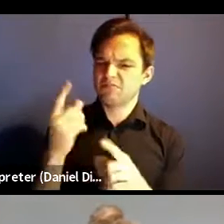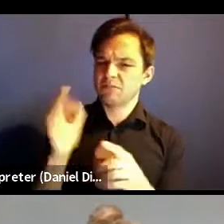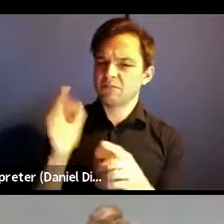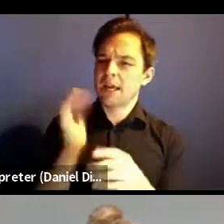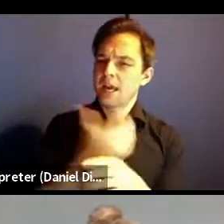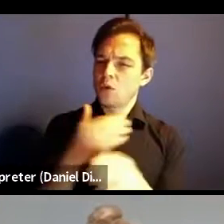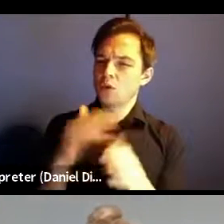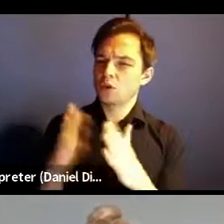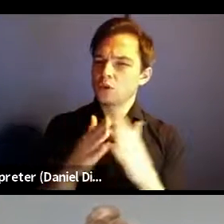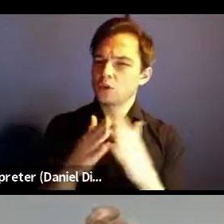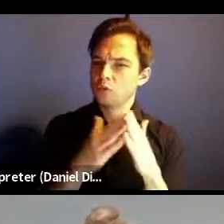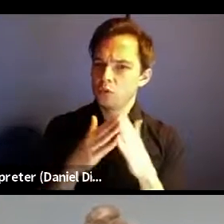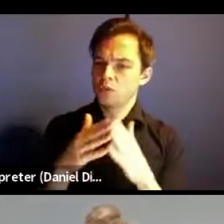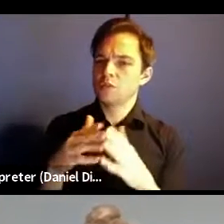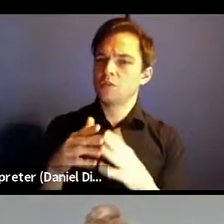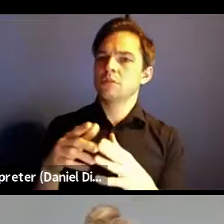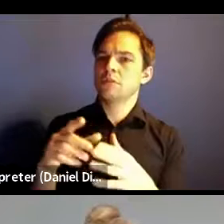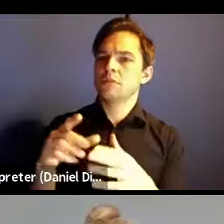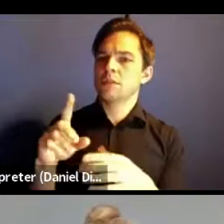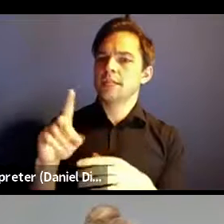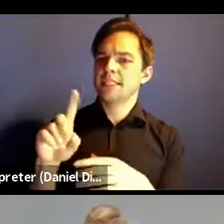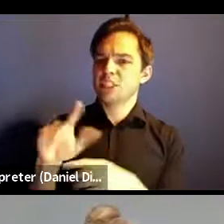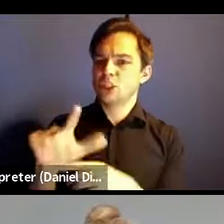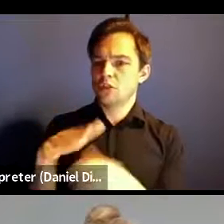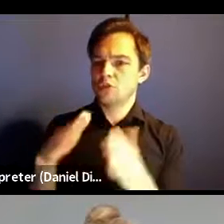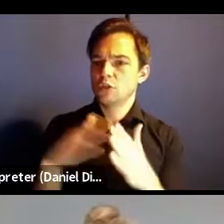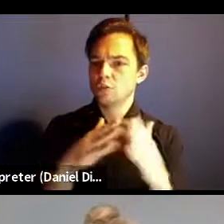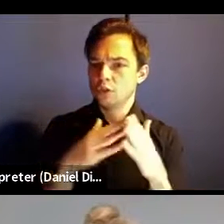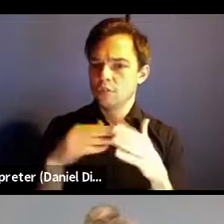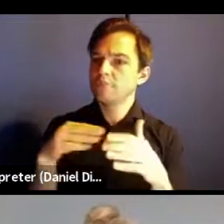and accessible and both serving in city government